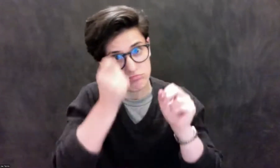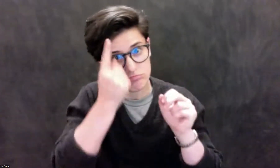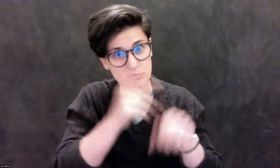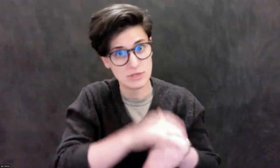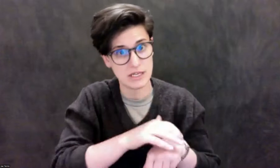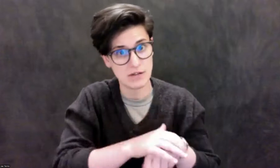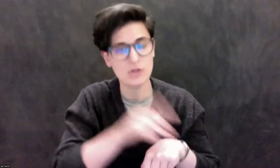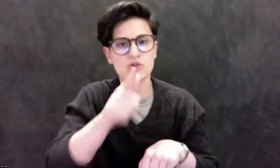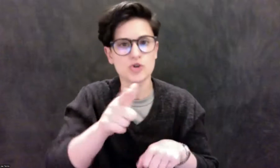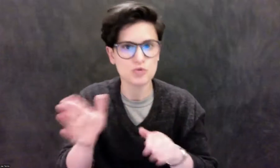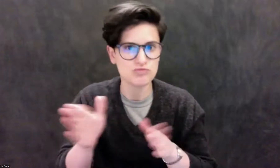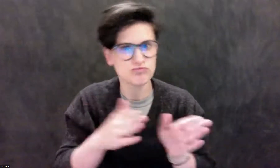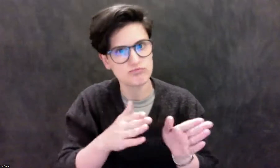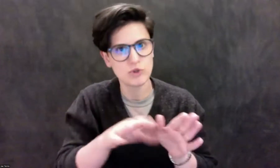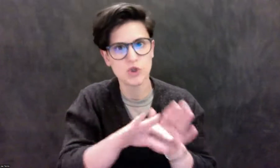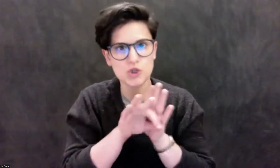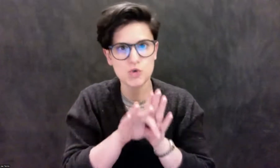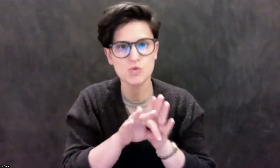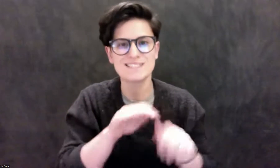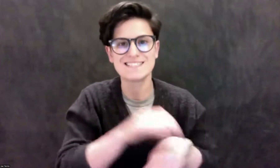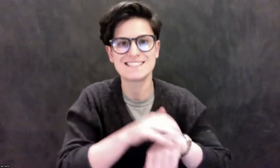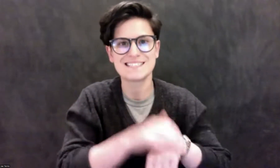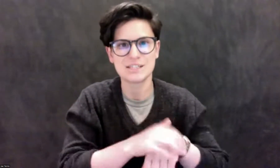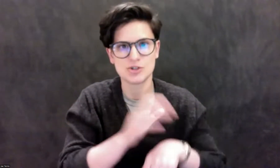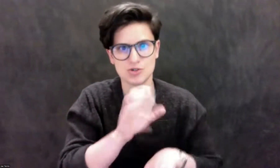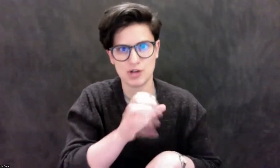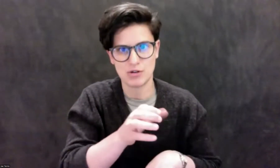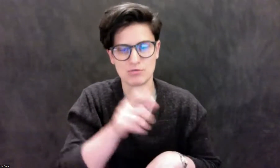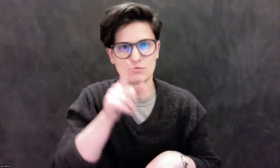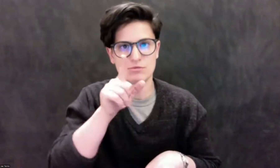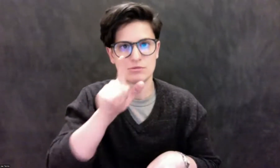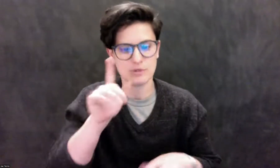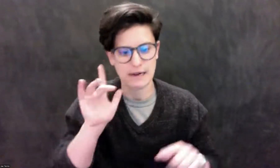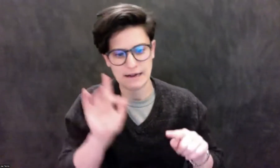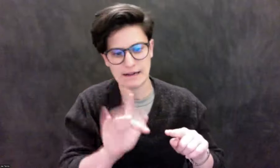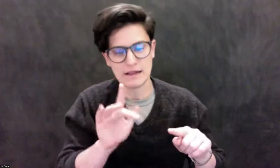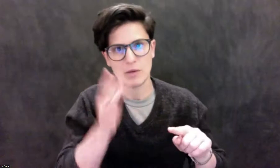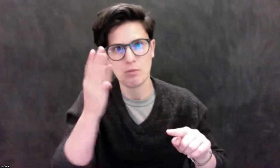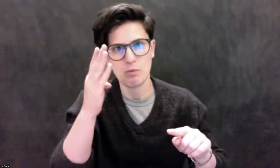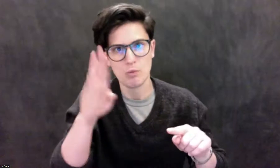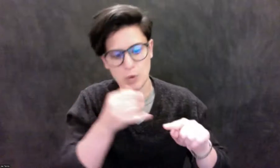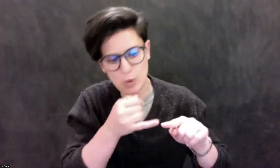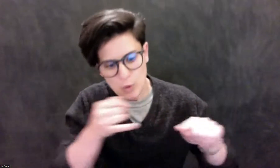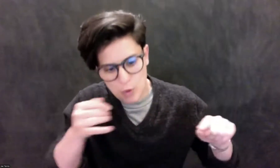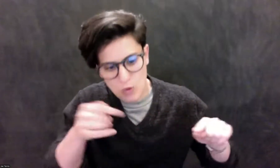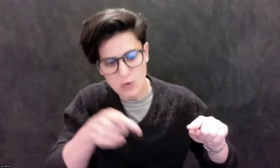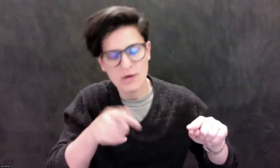15:02:59 By highlighting the English Channel and blue and clicking it.